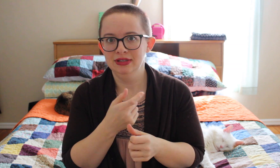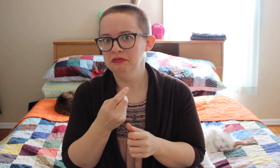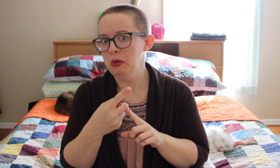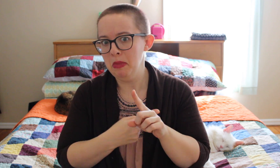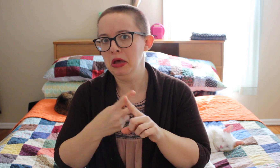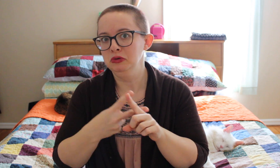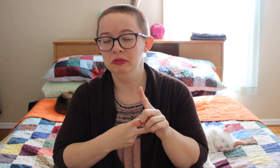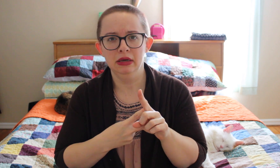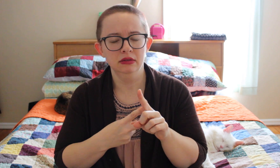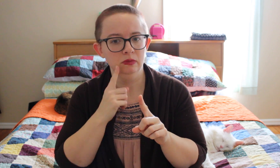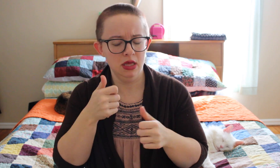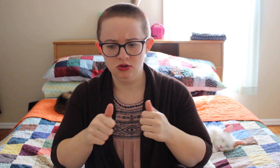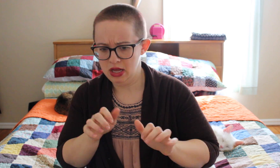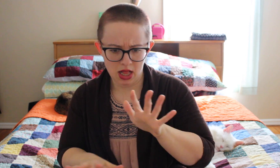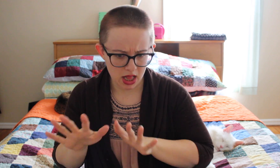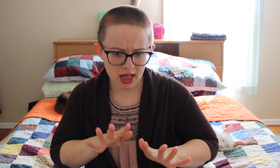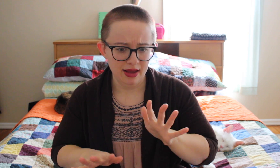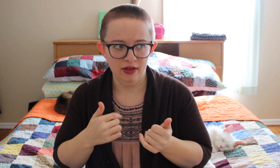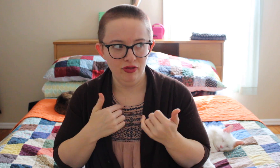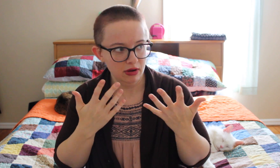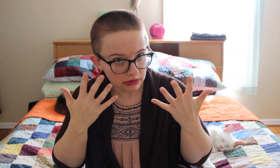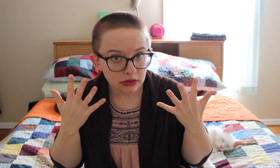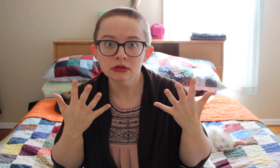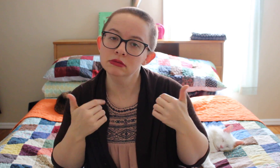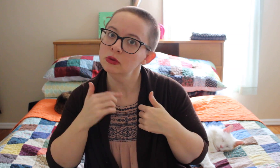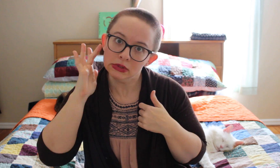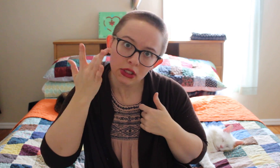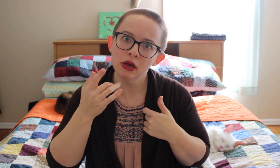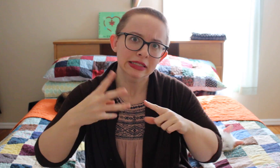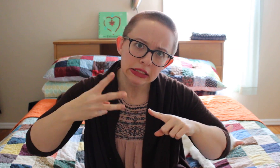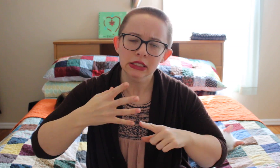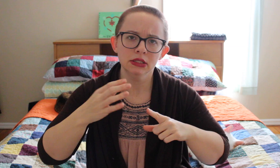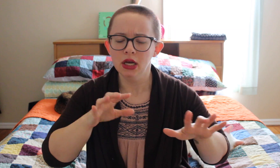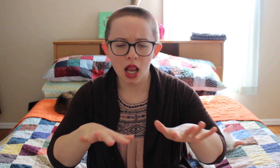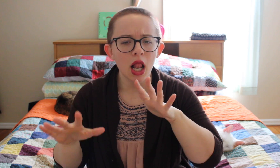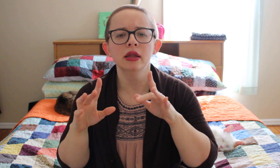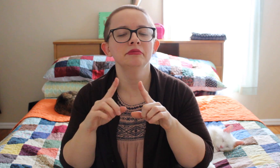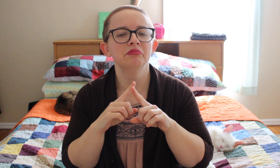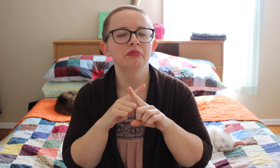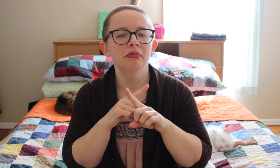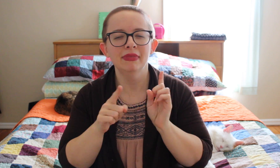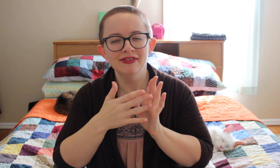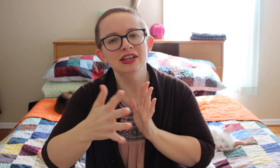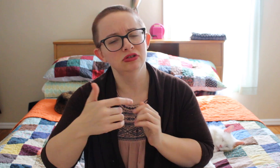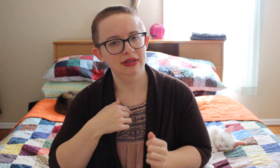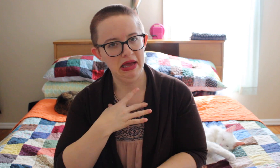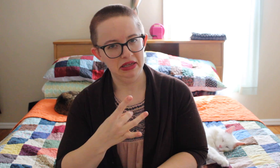But when you're first... you know first month, two months, just trying to figure all that out, definitely you can get sick of leaks and all these other things.